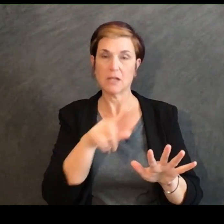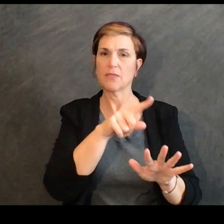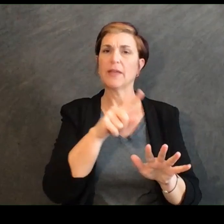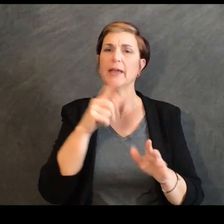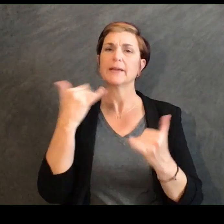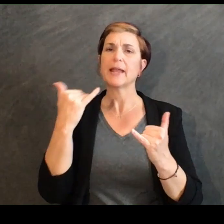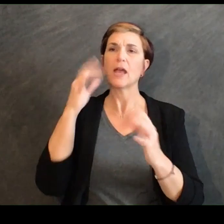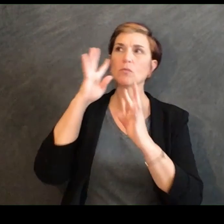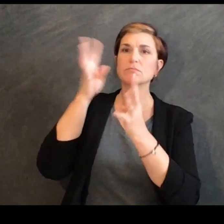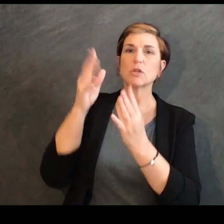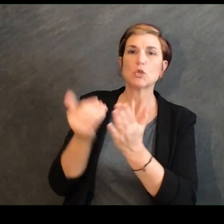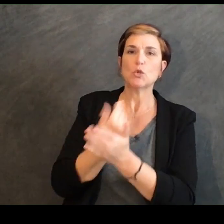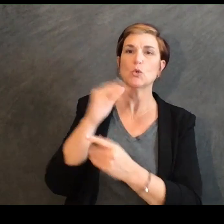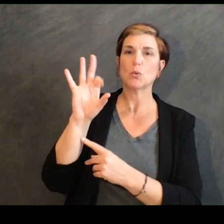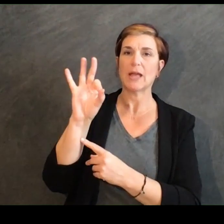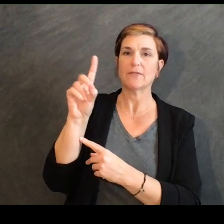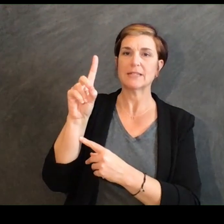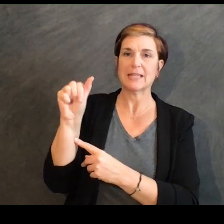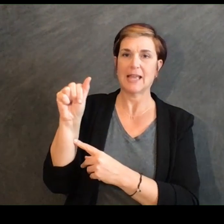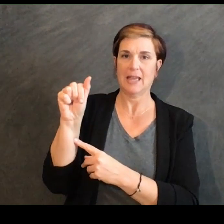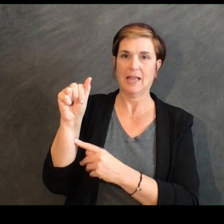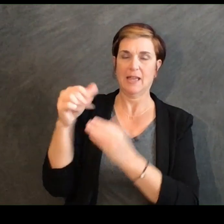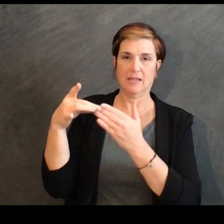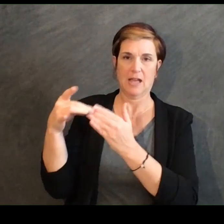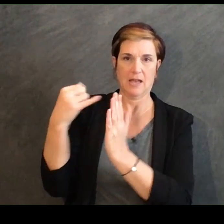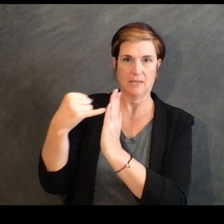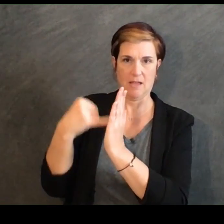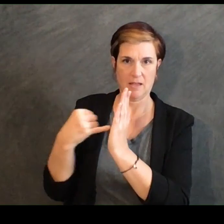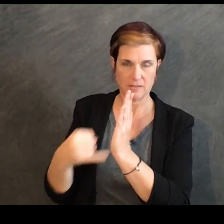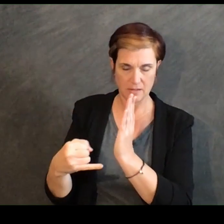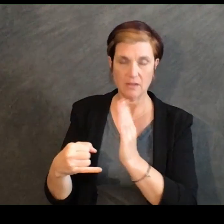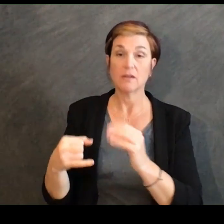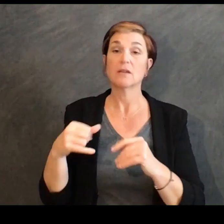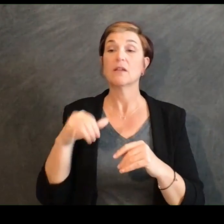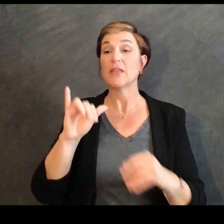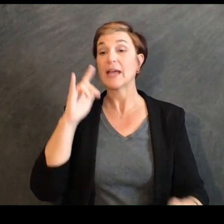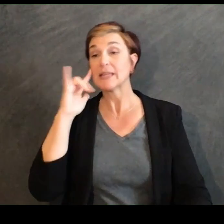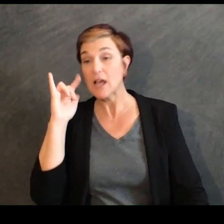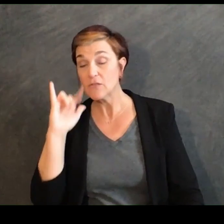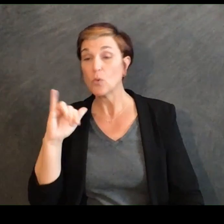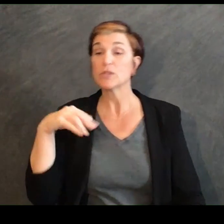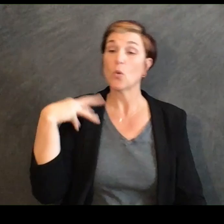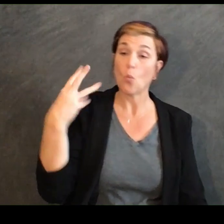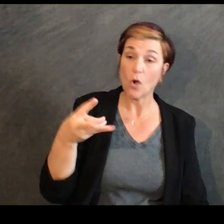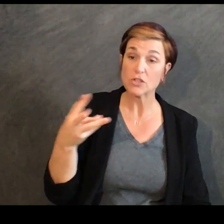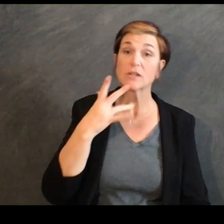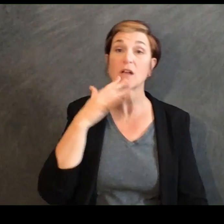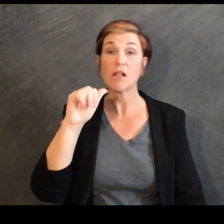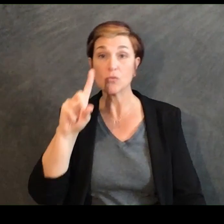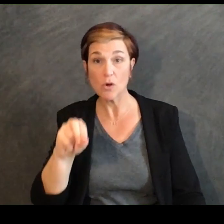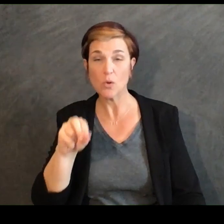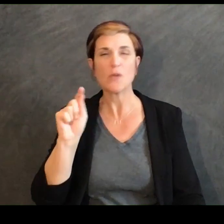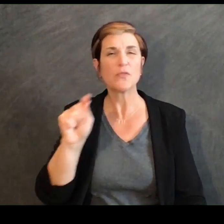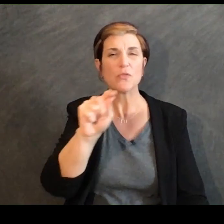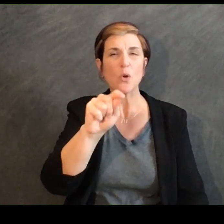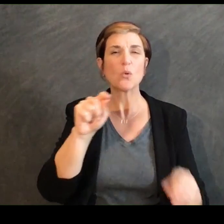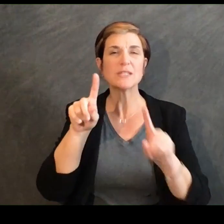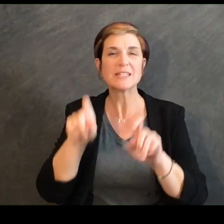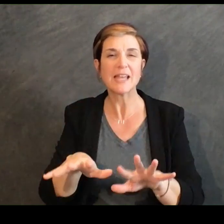has resulted in expanded testing across New York California Washington Colorado and you see sometimes those drive-thru options that